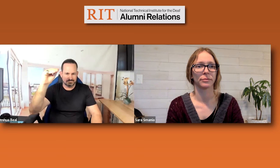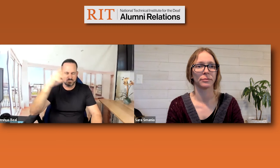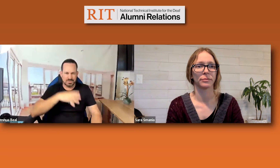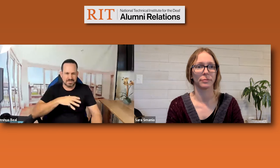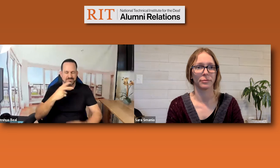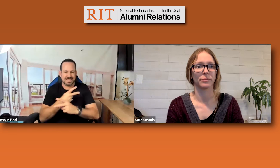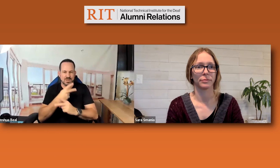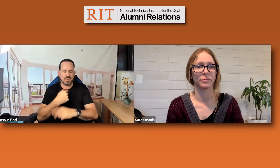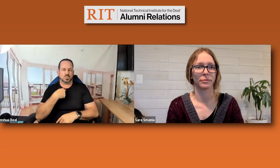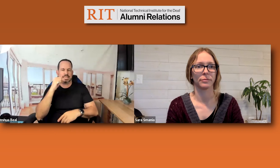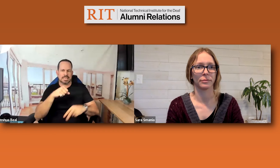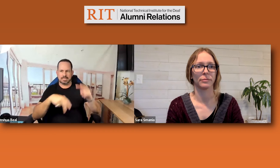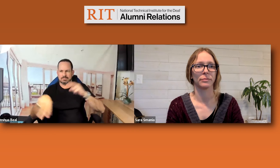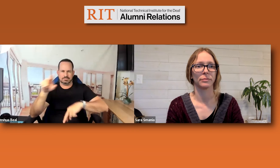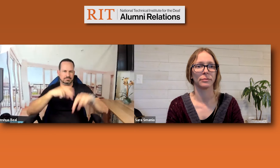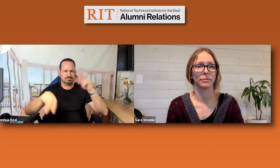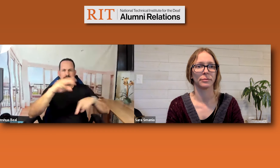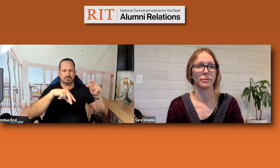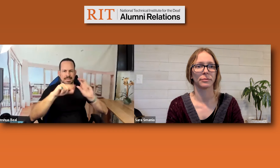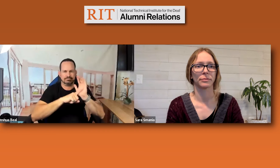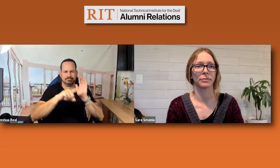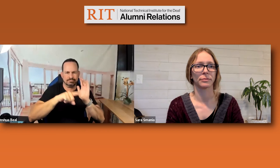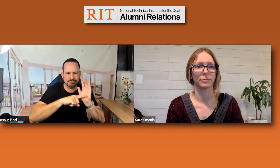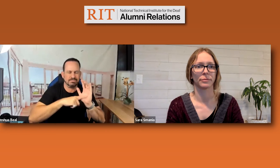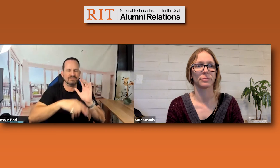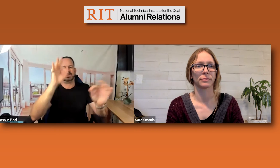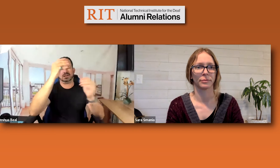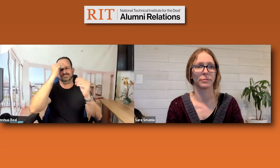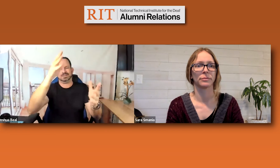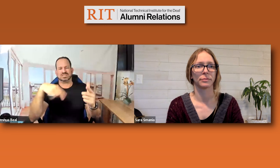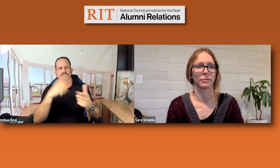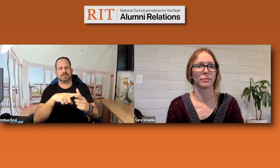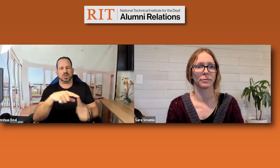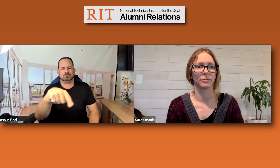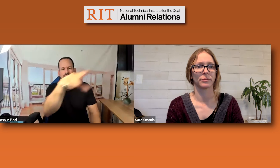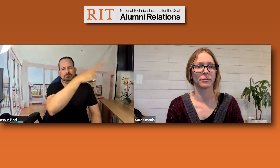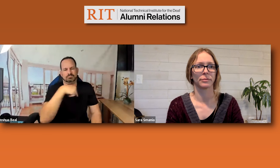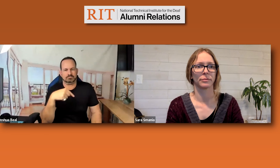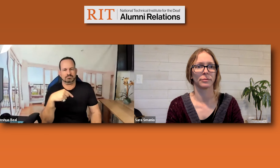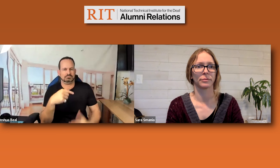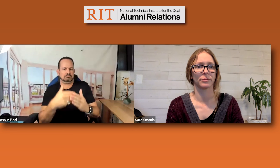when people who knew a lot about what was going on,